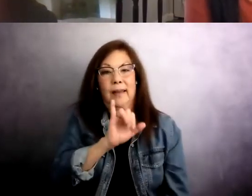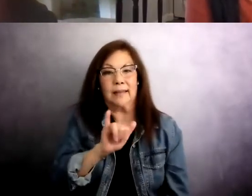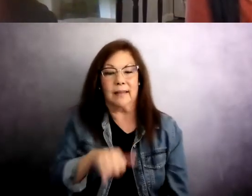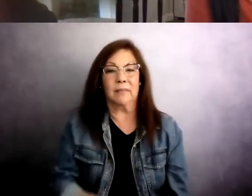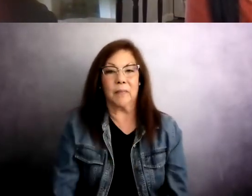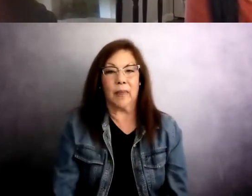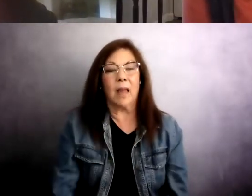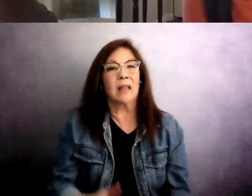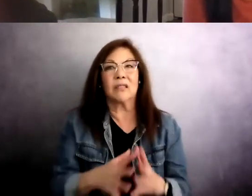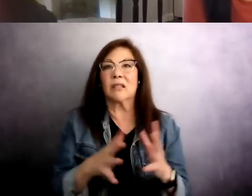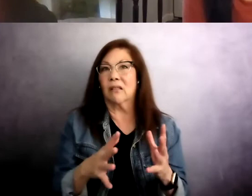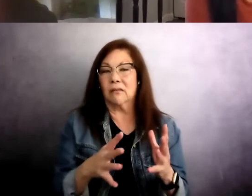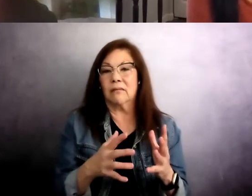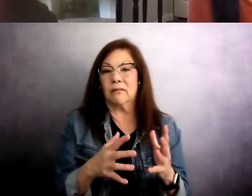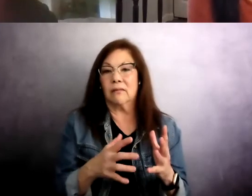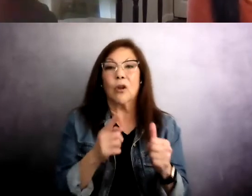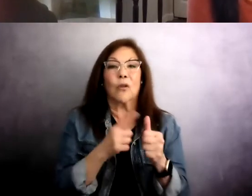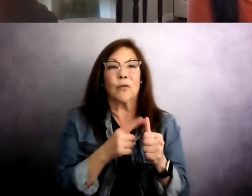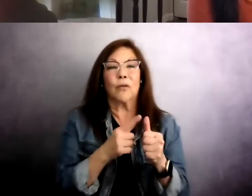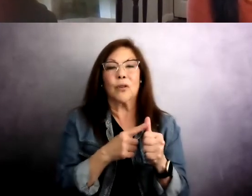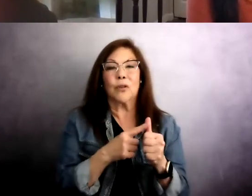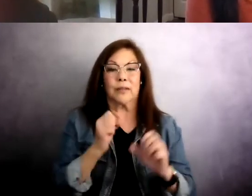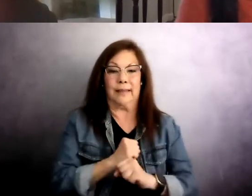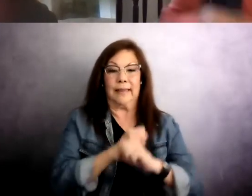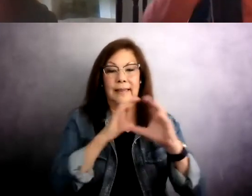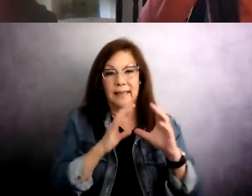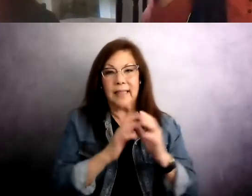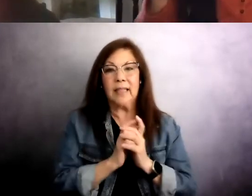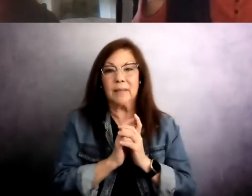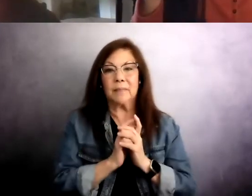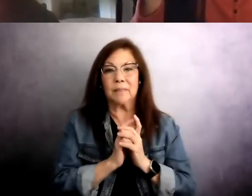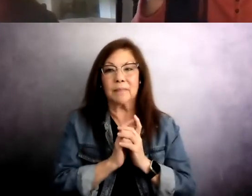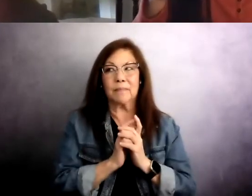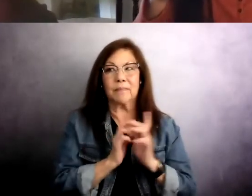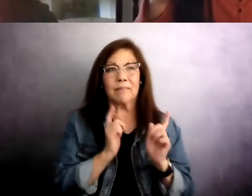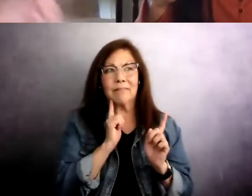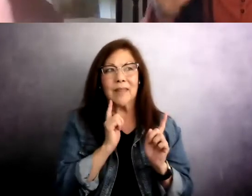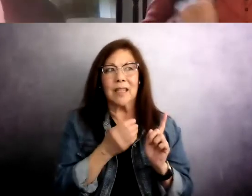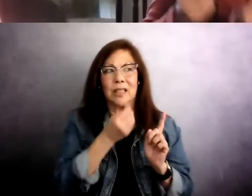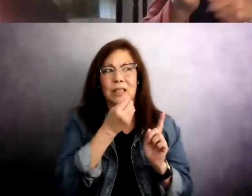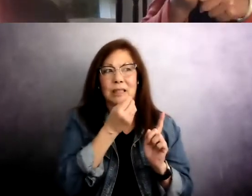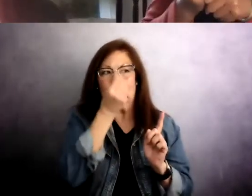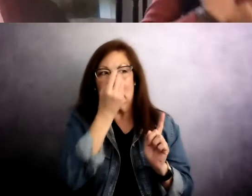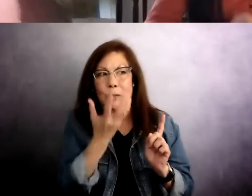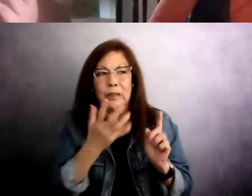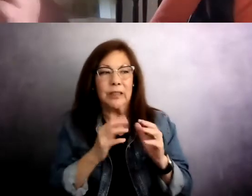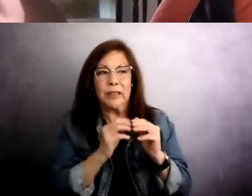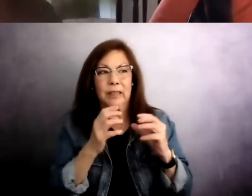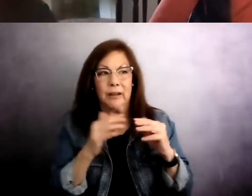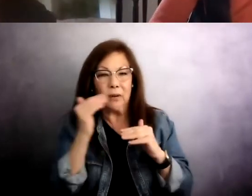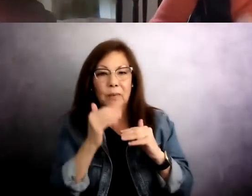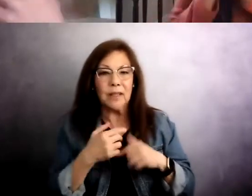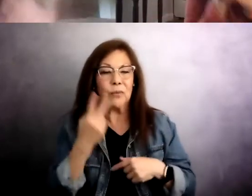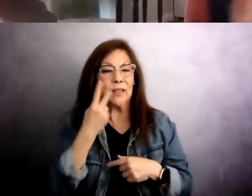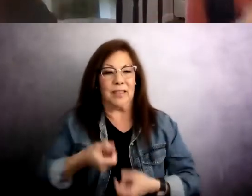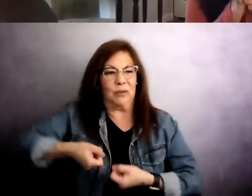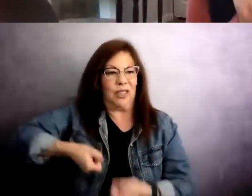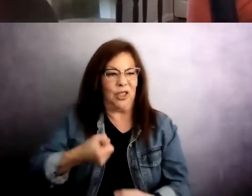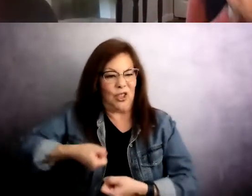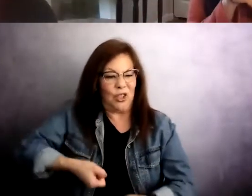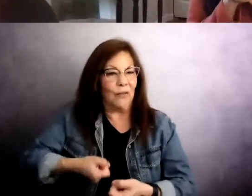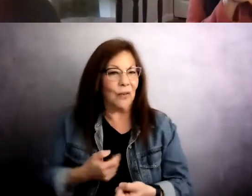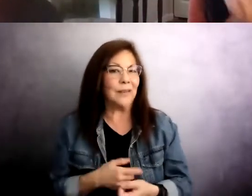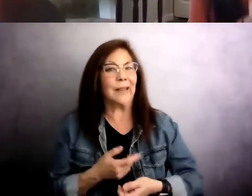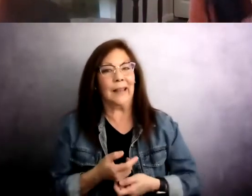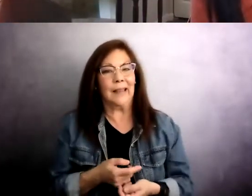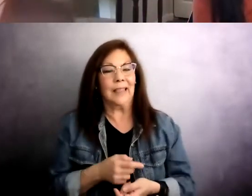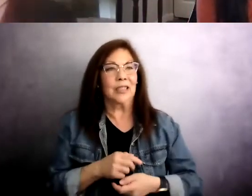I wonder if it's too much to give away, why talk about the scene where she has a shovel,